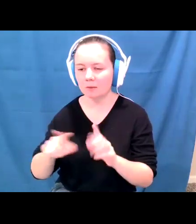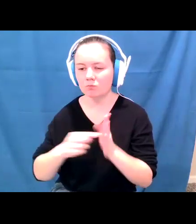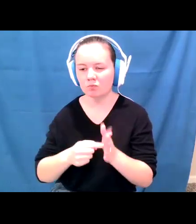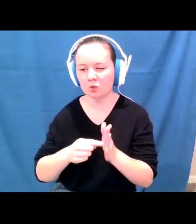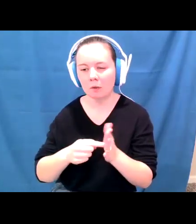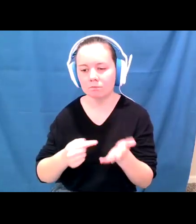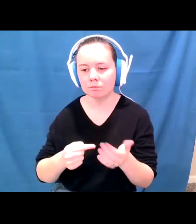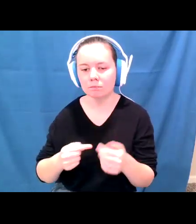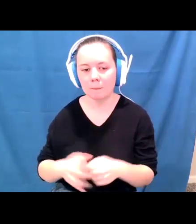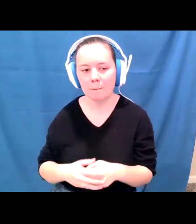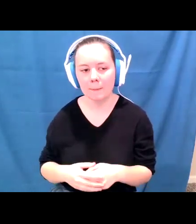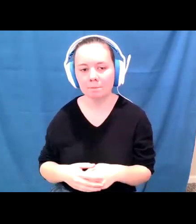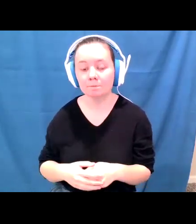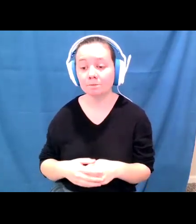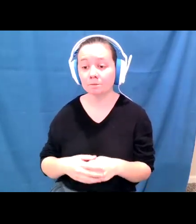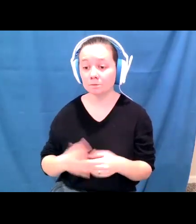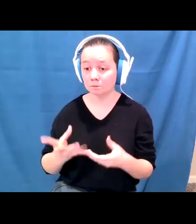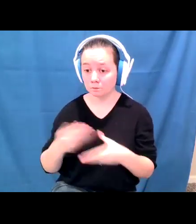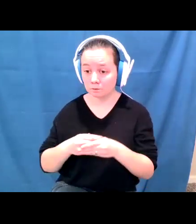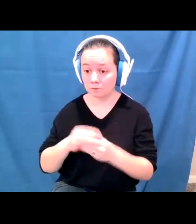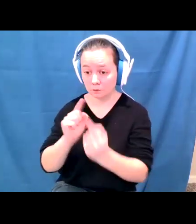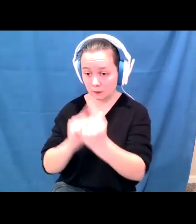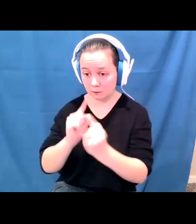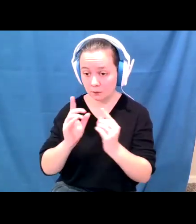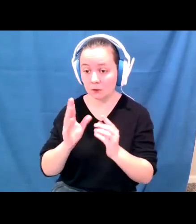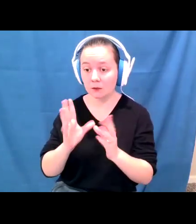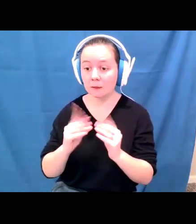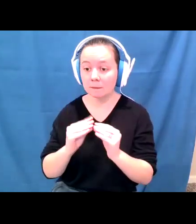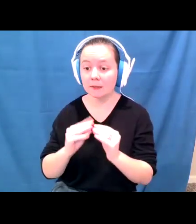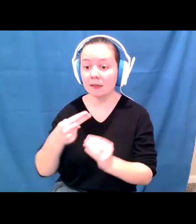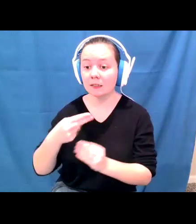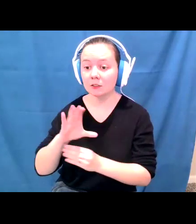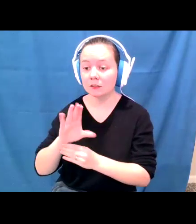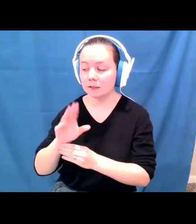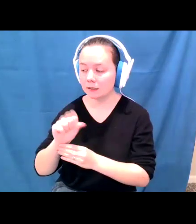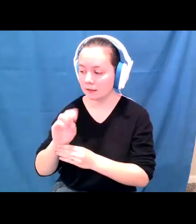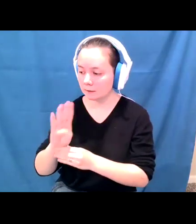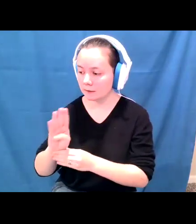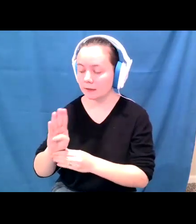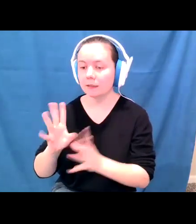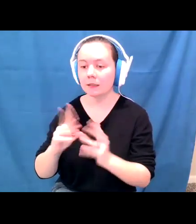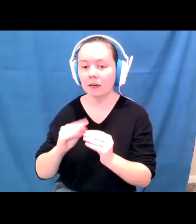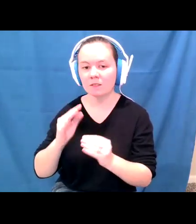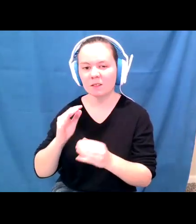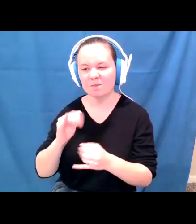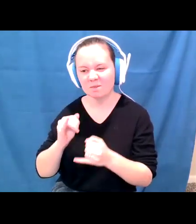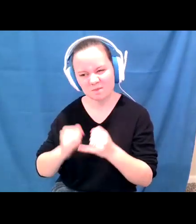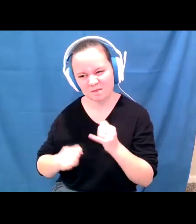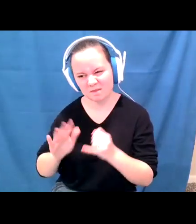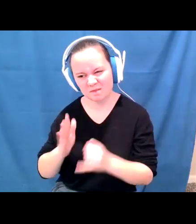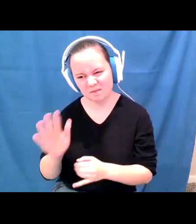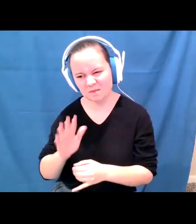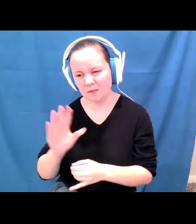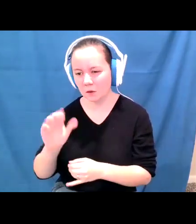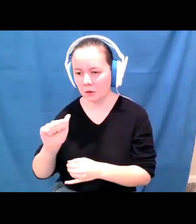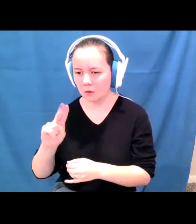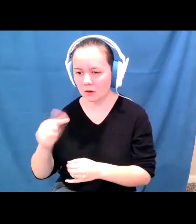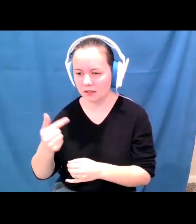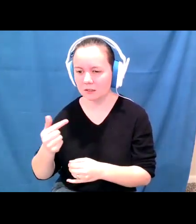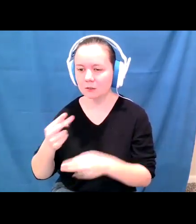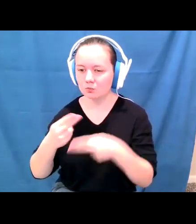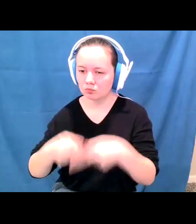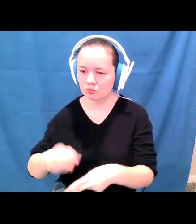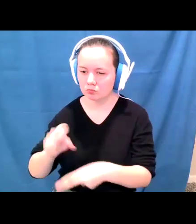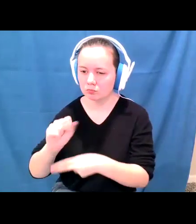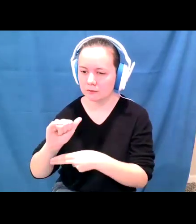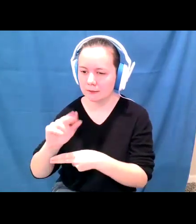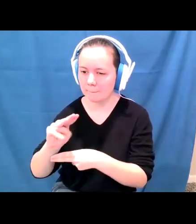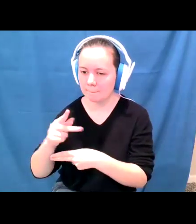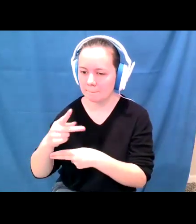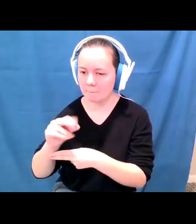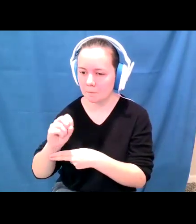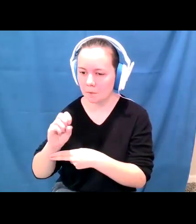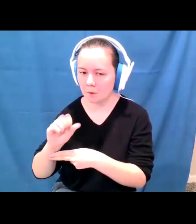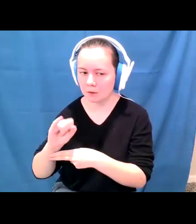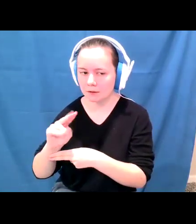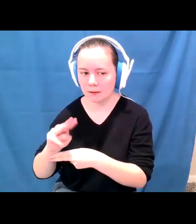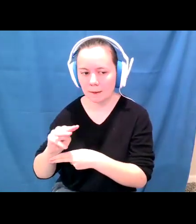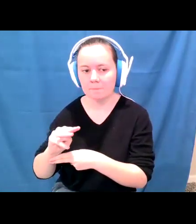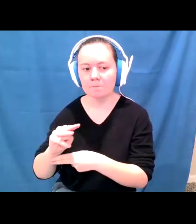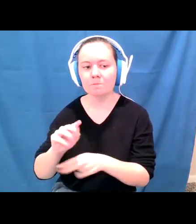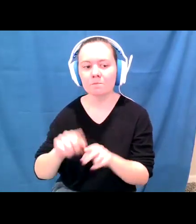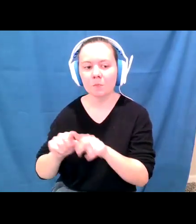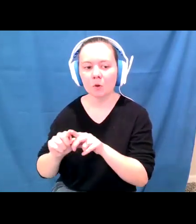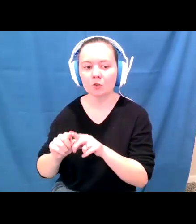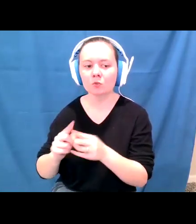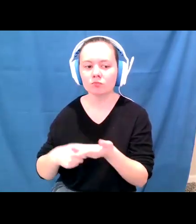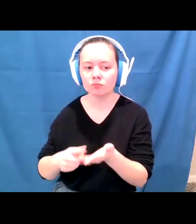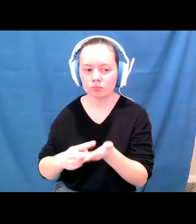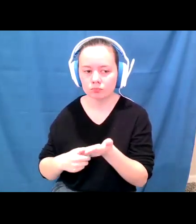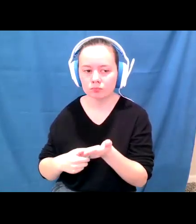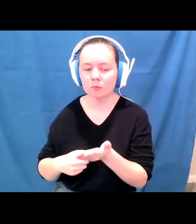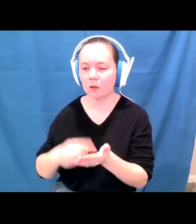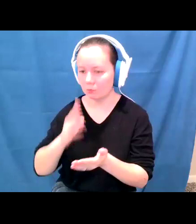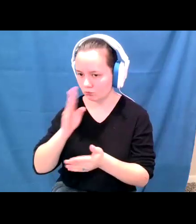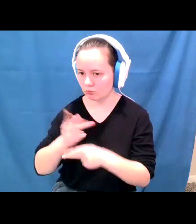There will also be an in-person meeting at the HCBS Conference in Baltimore, Maryland, in late August, and if we're calling that a symposium, and a quick shout out for the direct care workforce intensive at the conference as well, so there will be lots of workforce with the conference.